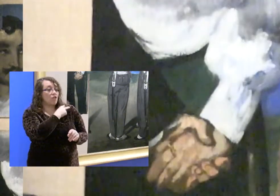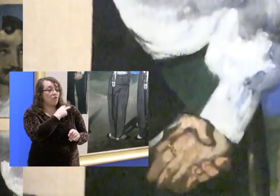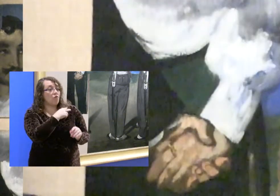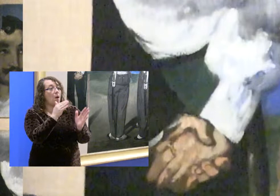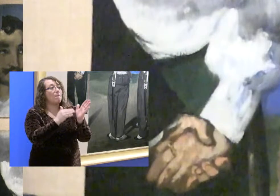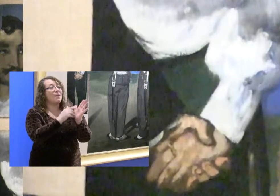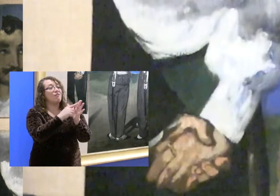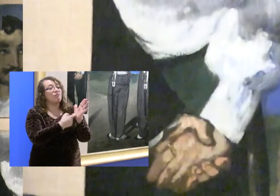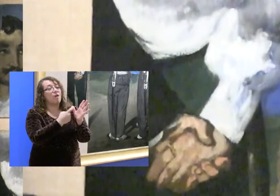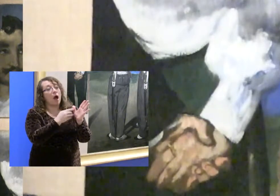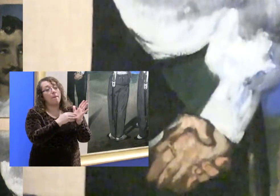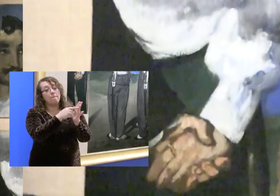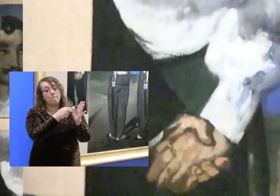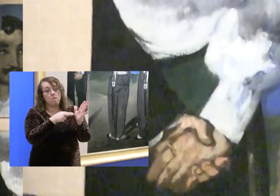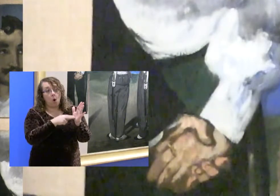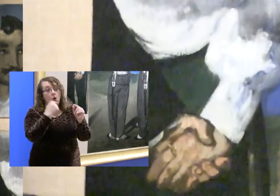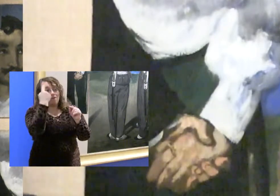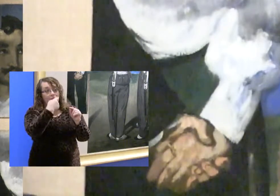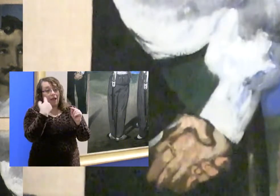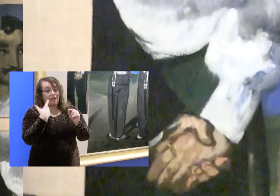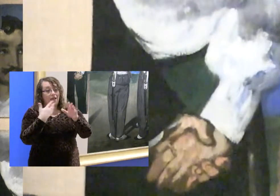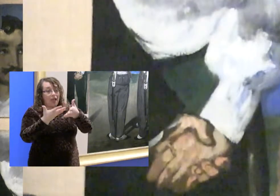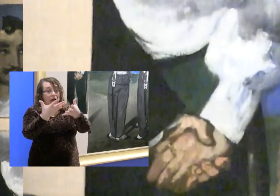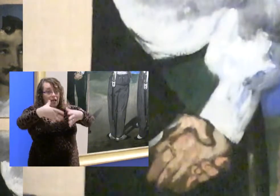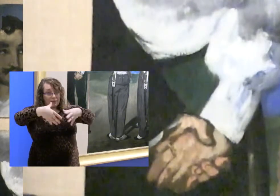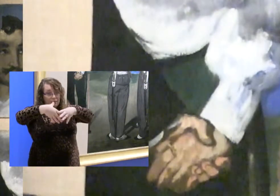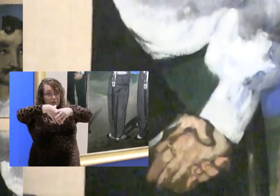and the hand of Maximilian, clutching Miramón's hand.